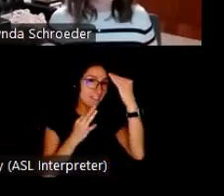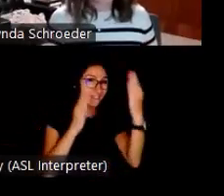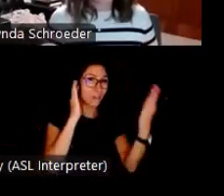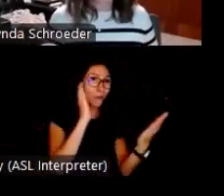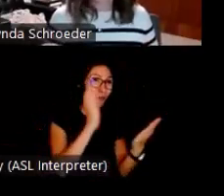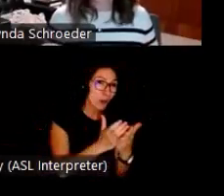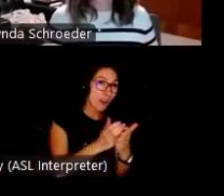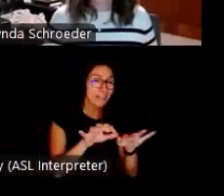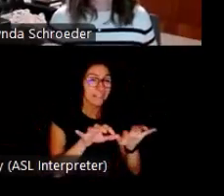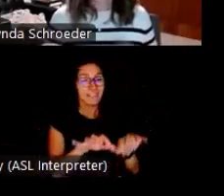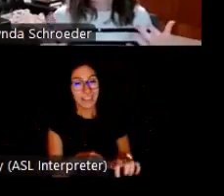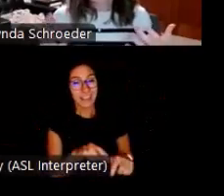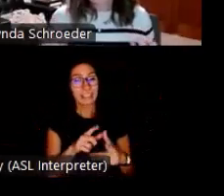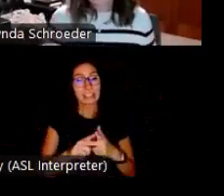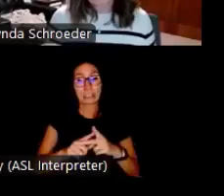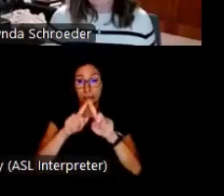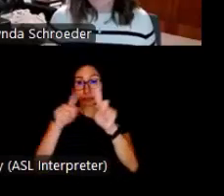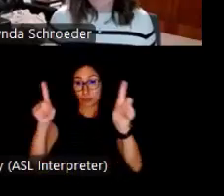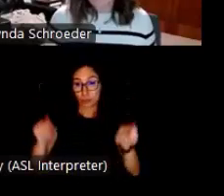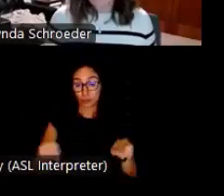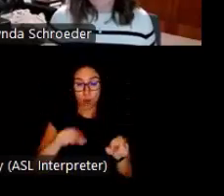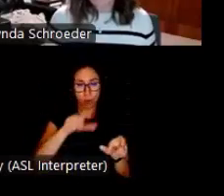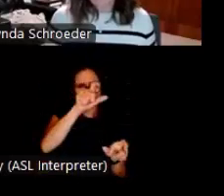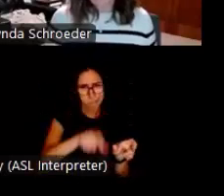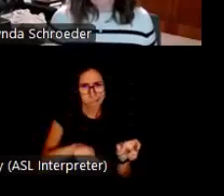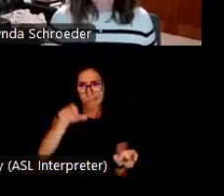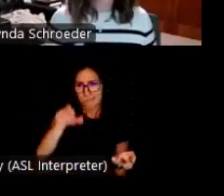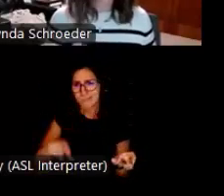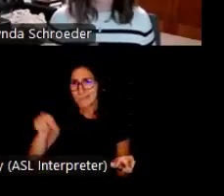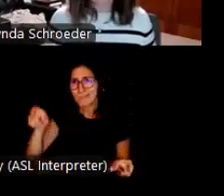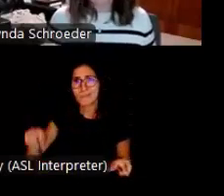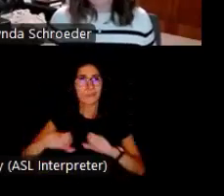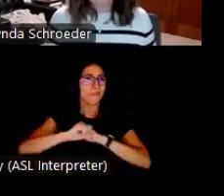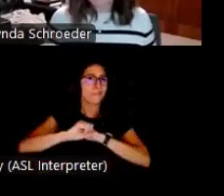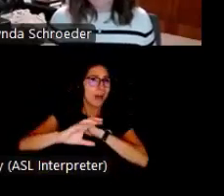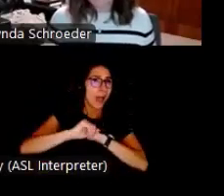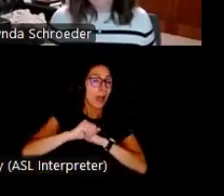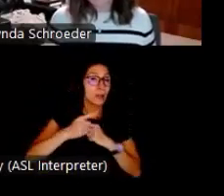But you can also share at health fairs. You can go to community events.